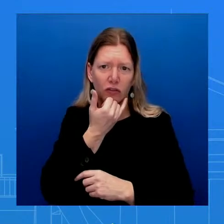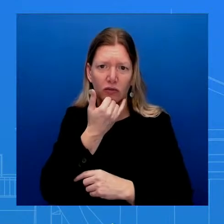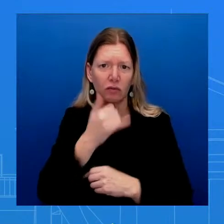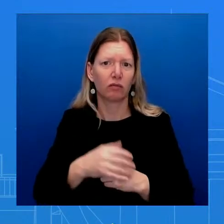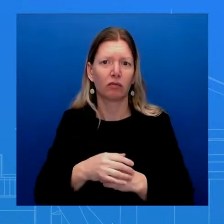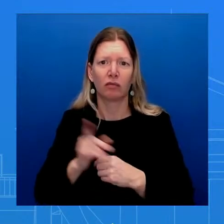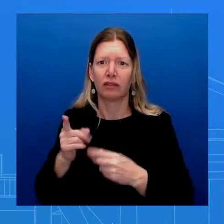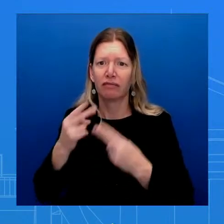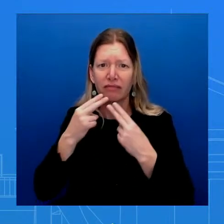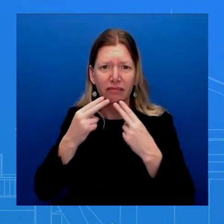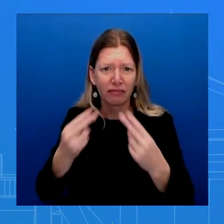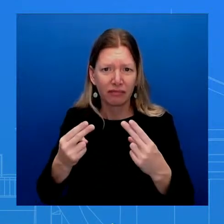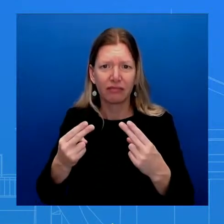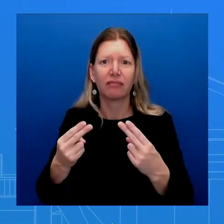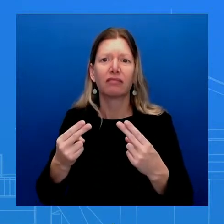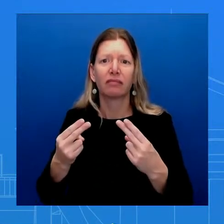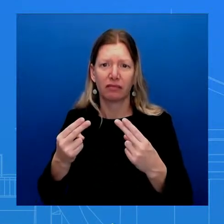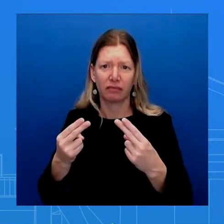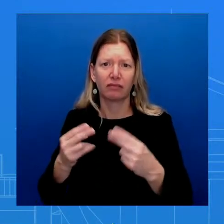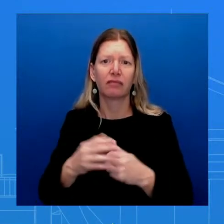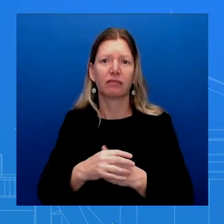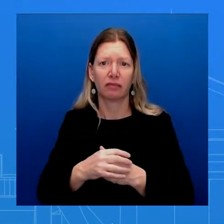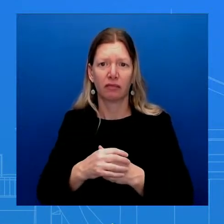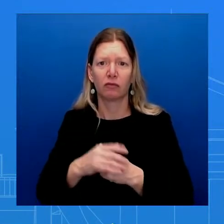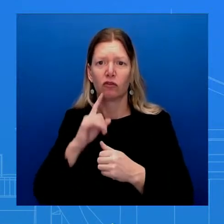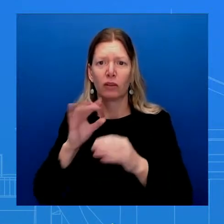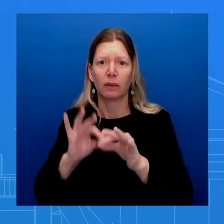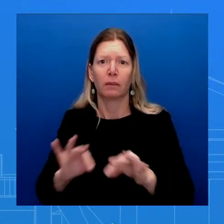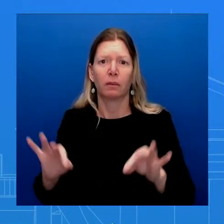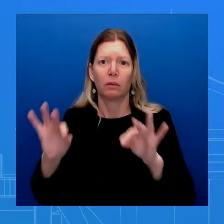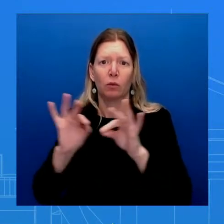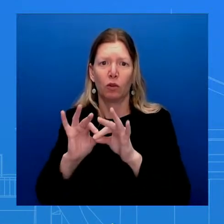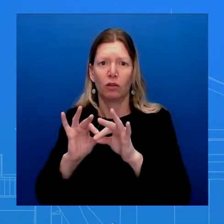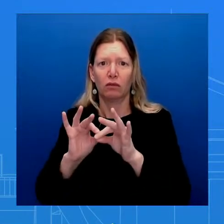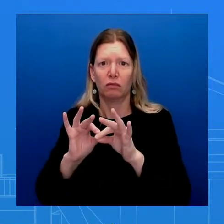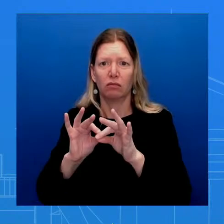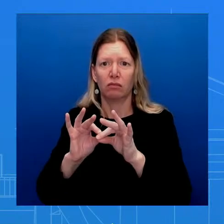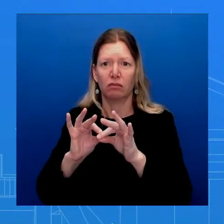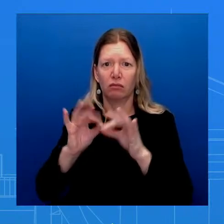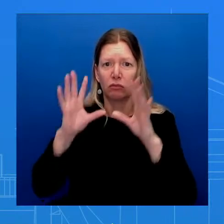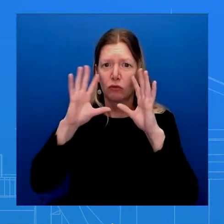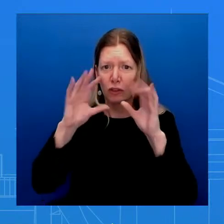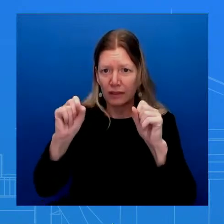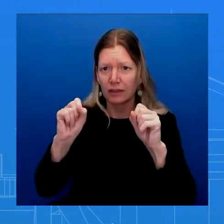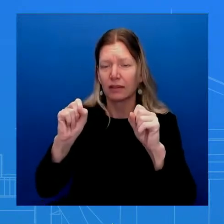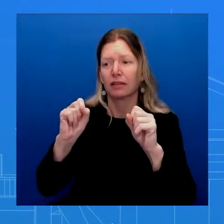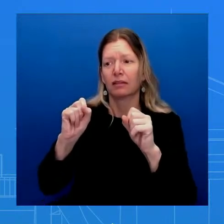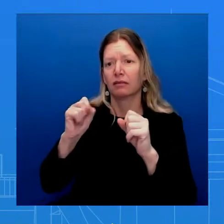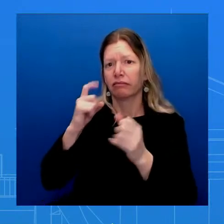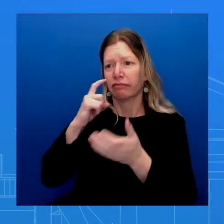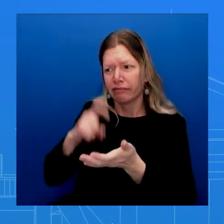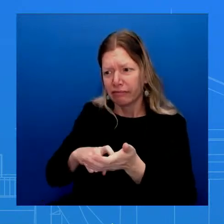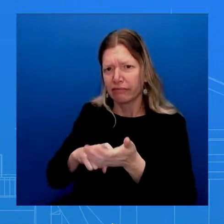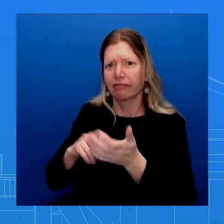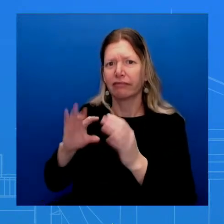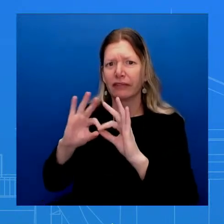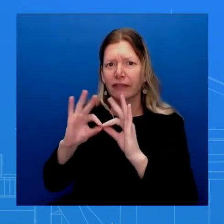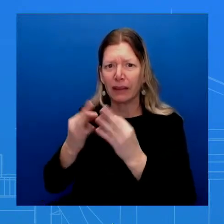That is important to this President. Families who are suffering, fram- families who are wondering when -- when their loved ones are coming home. And let's not forget,